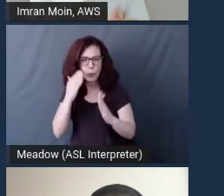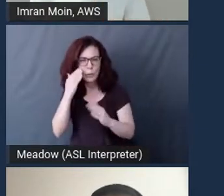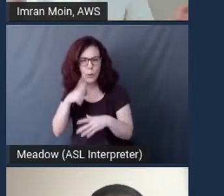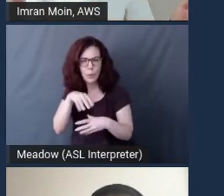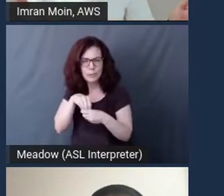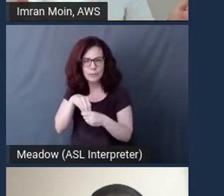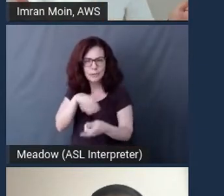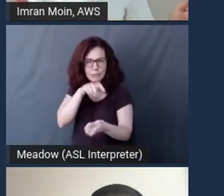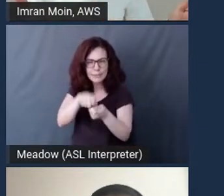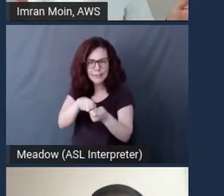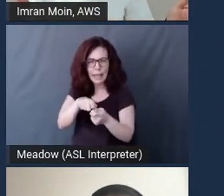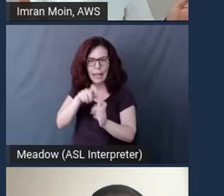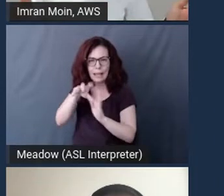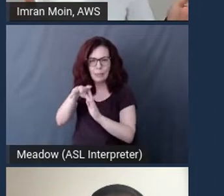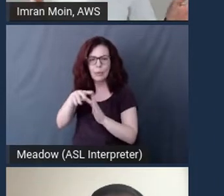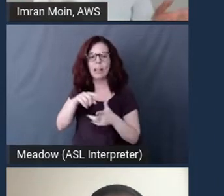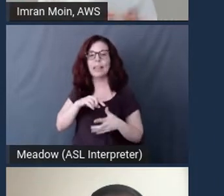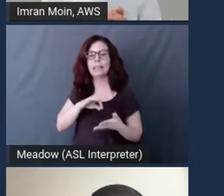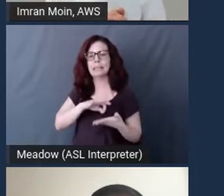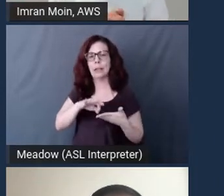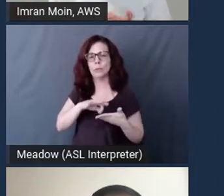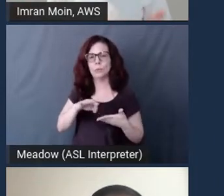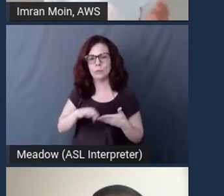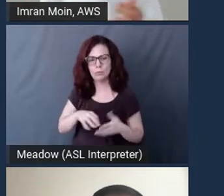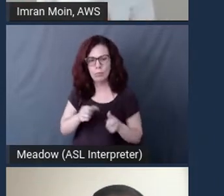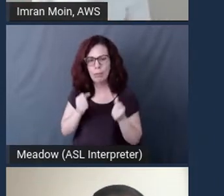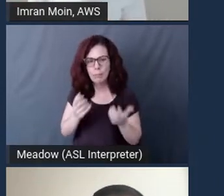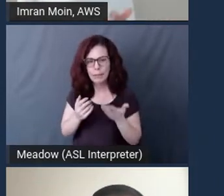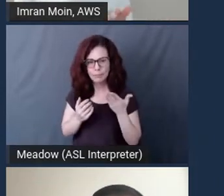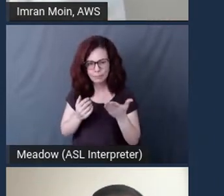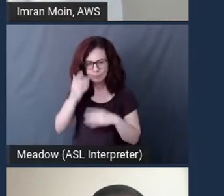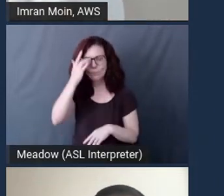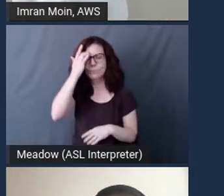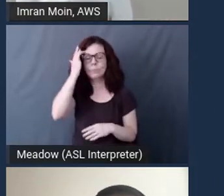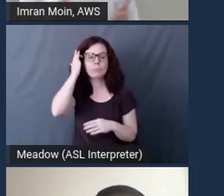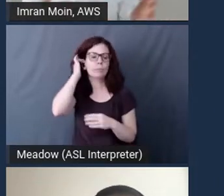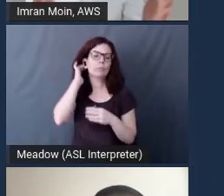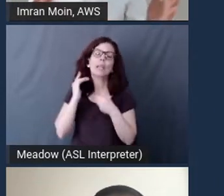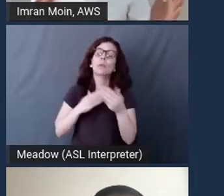and then we're counting how many are there on the screen? So anyway, continuing with the demo.